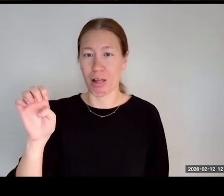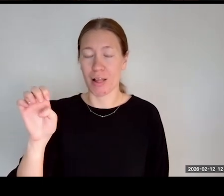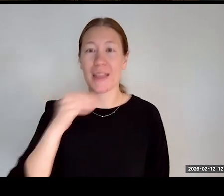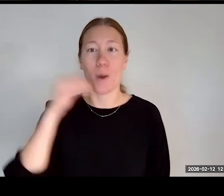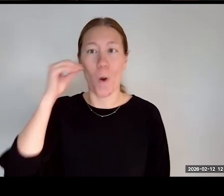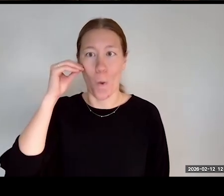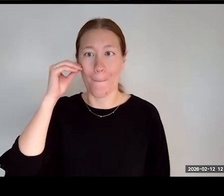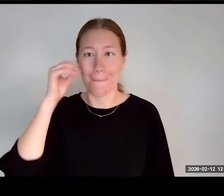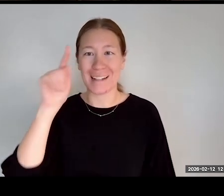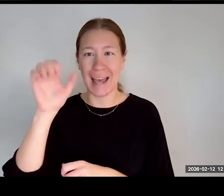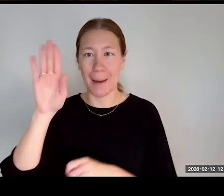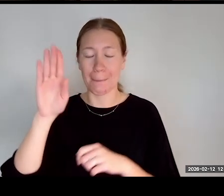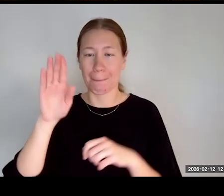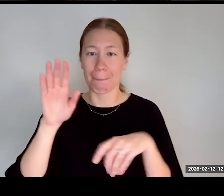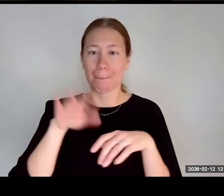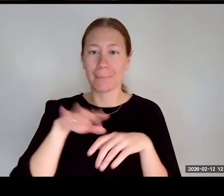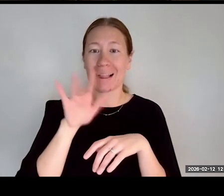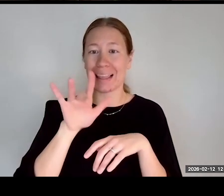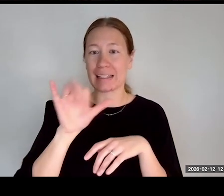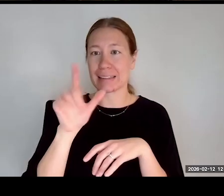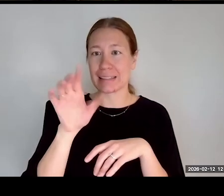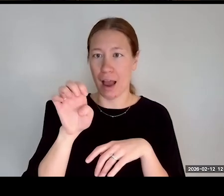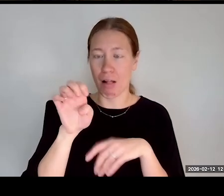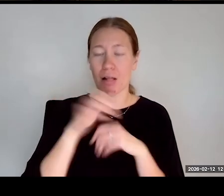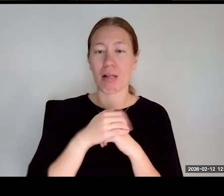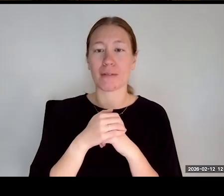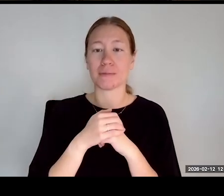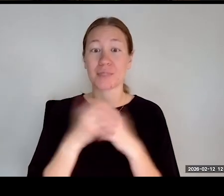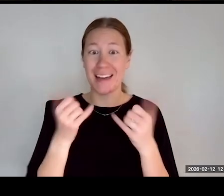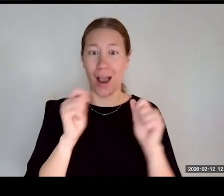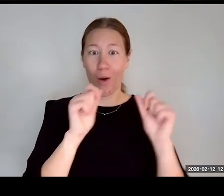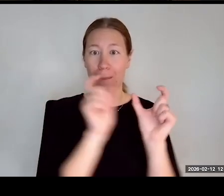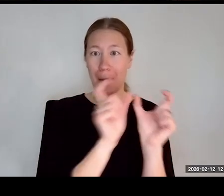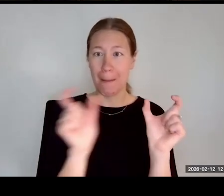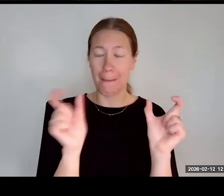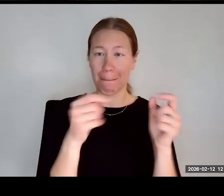as a heading level one. So I can click quick apply this style and define it as heading one just